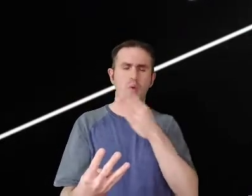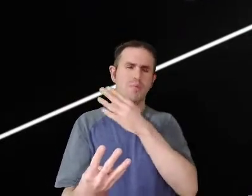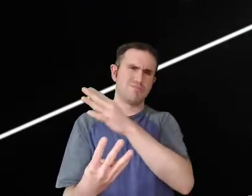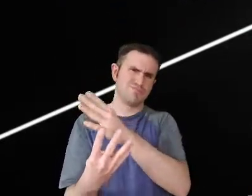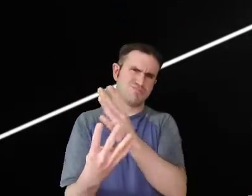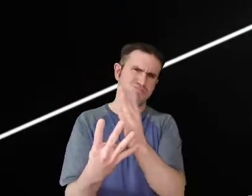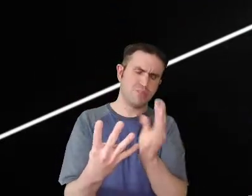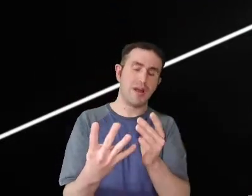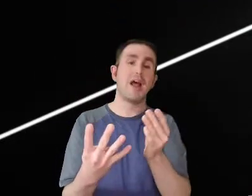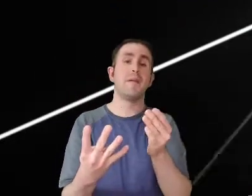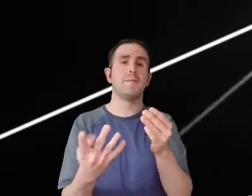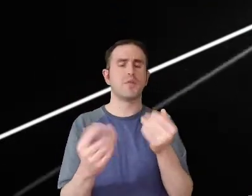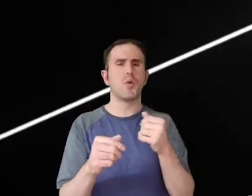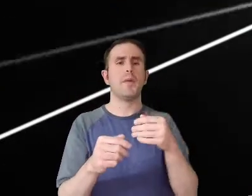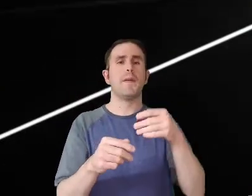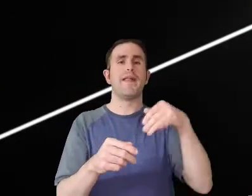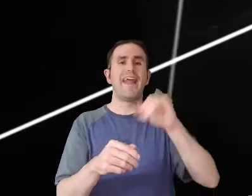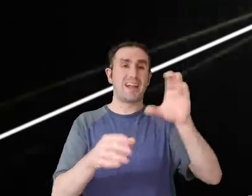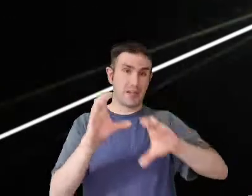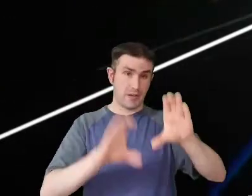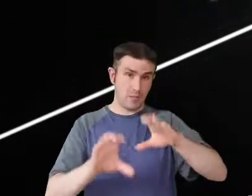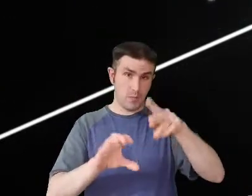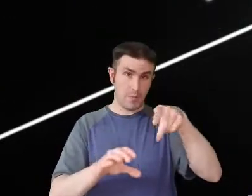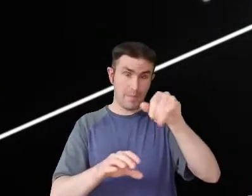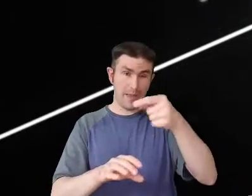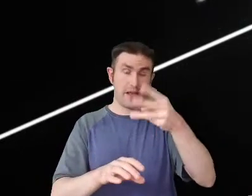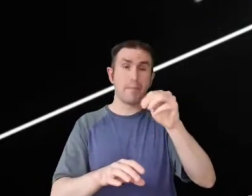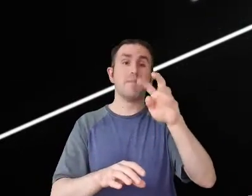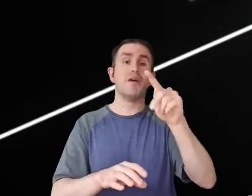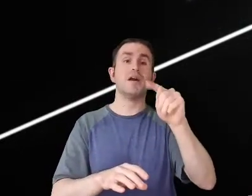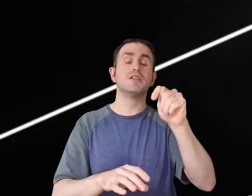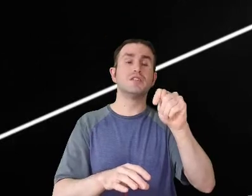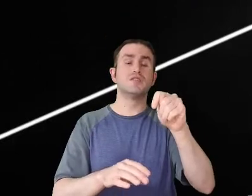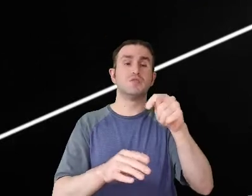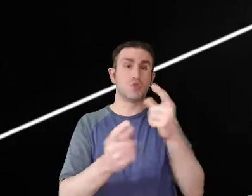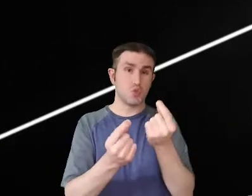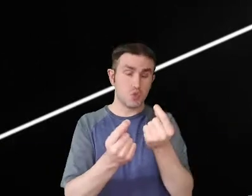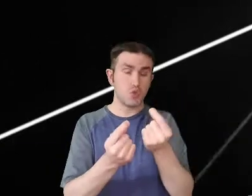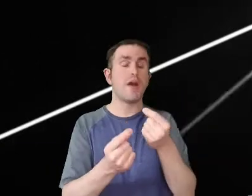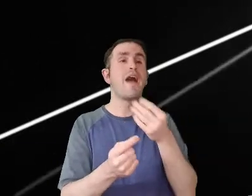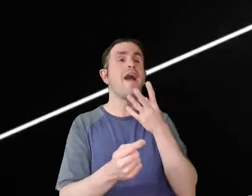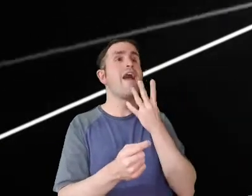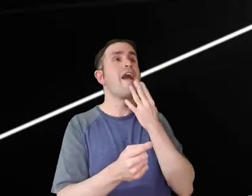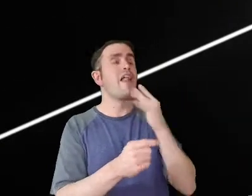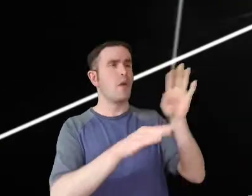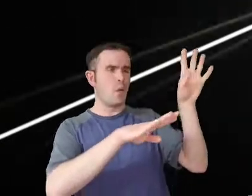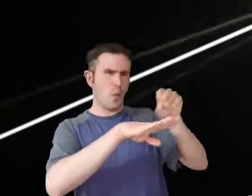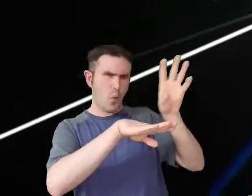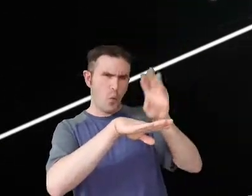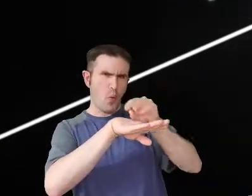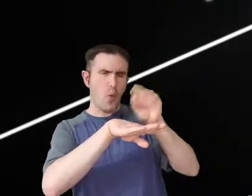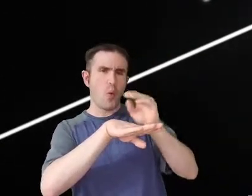How a pigment works, is it absorbs all the other colors of light, but reflects only one of them